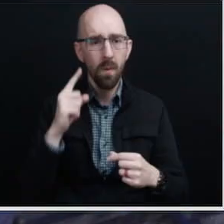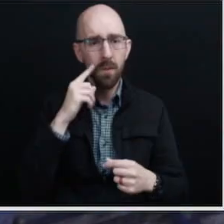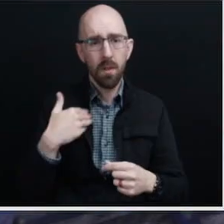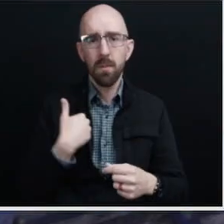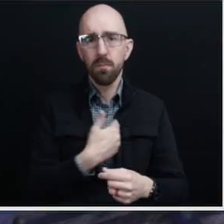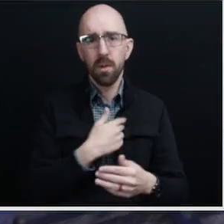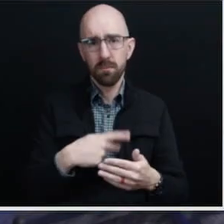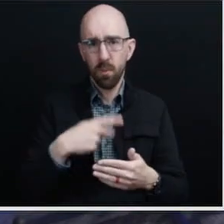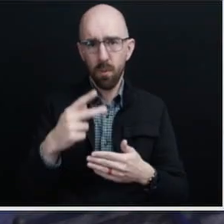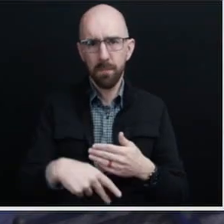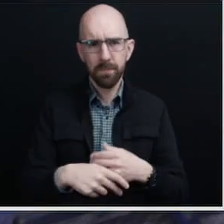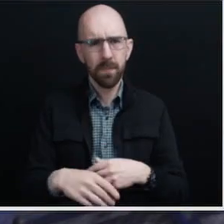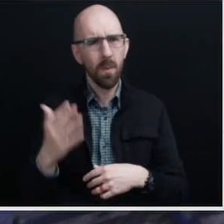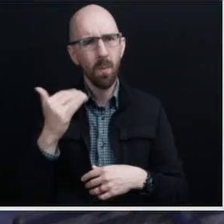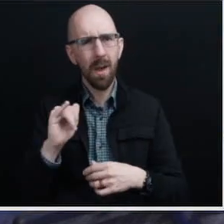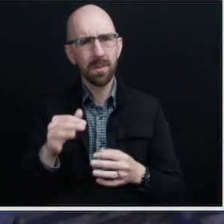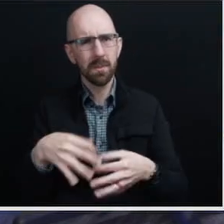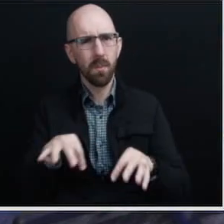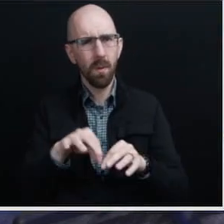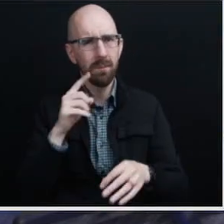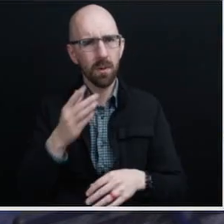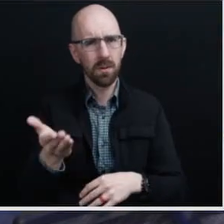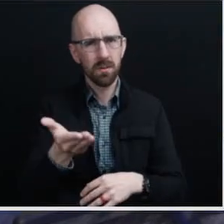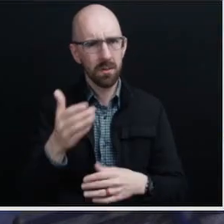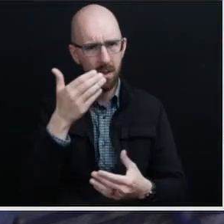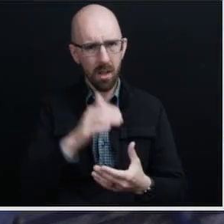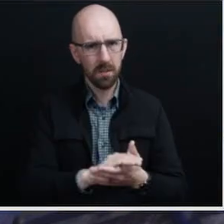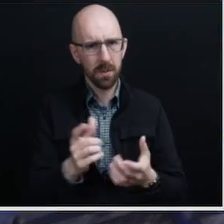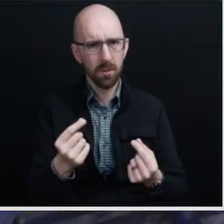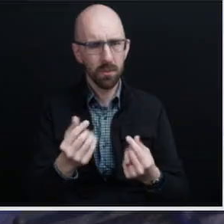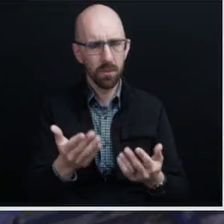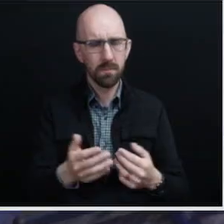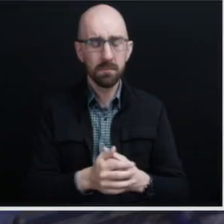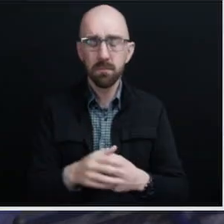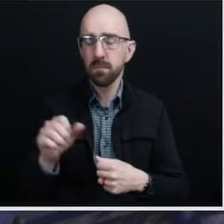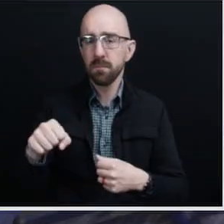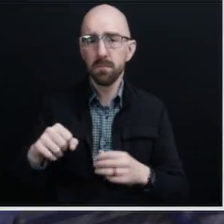was this so important for you and your husband to do? Yeah, obviously we were directly impacted. We